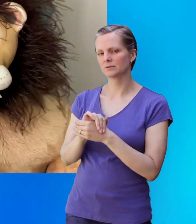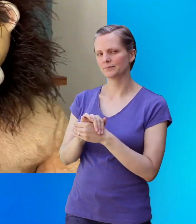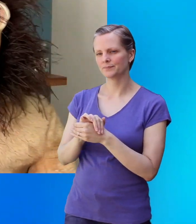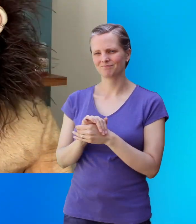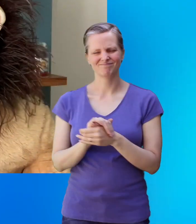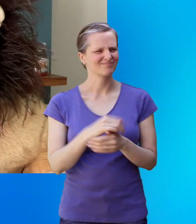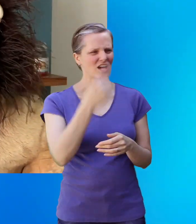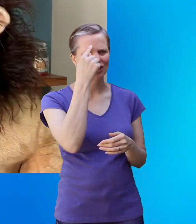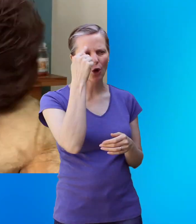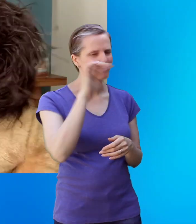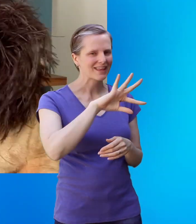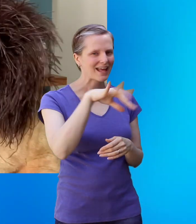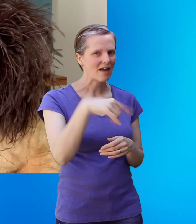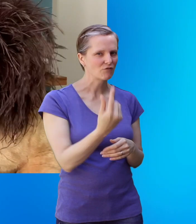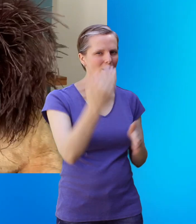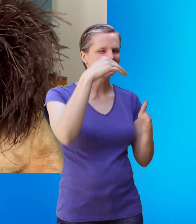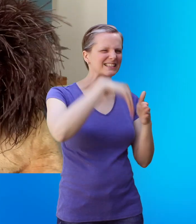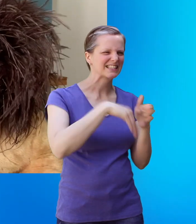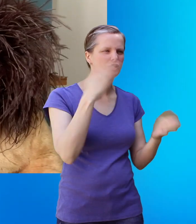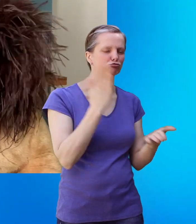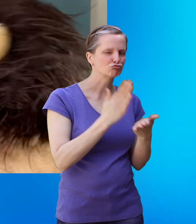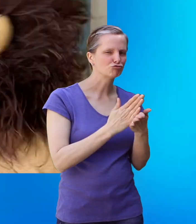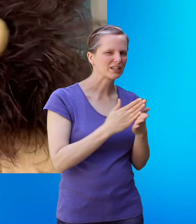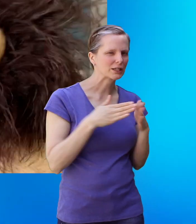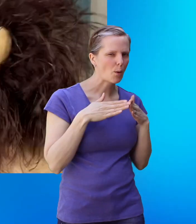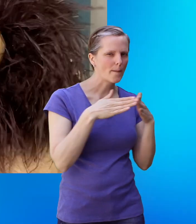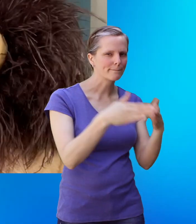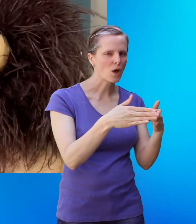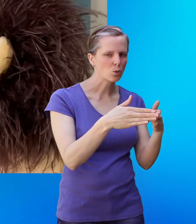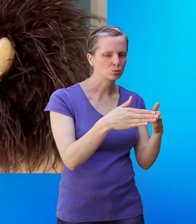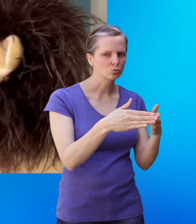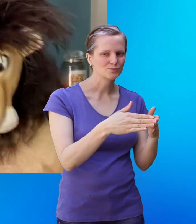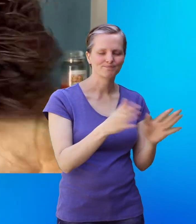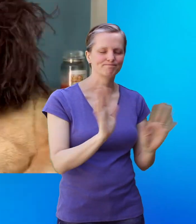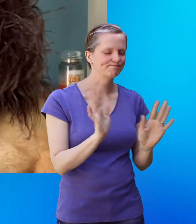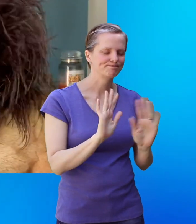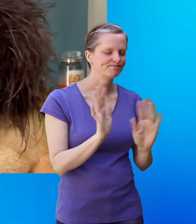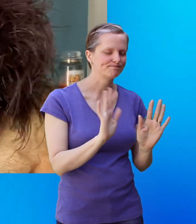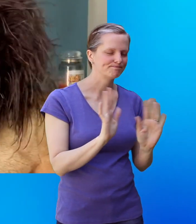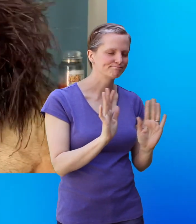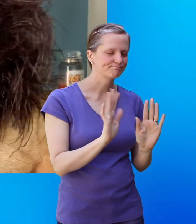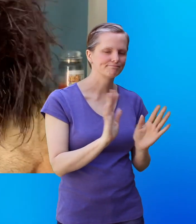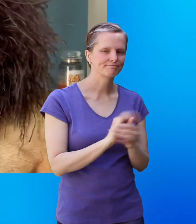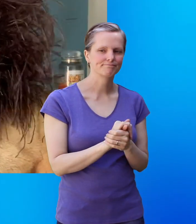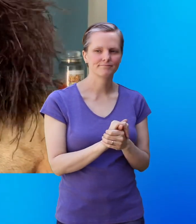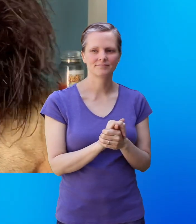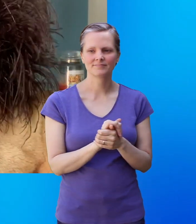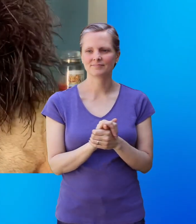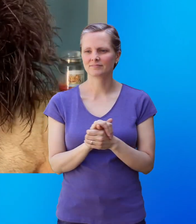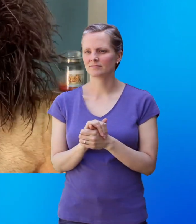don't think everybody's in an actual real boat. No they're not. It's the boat